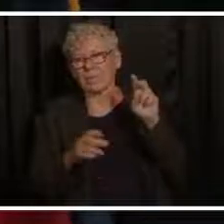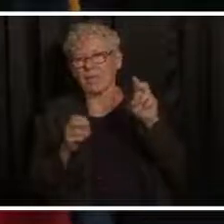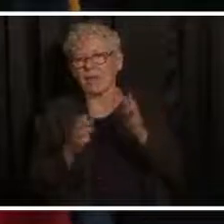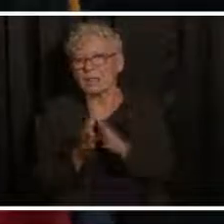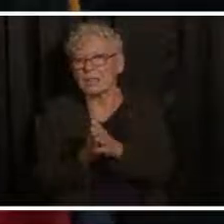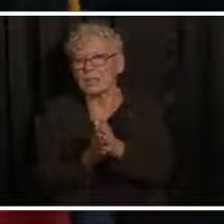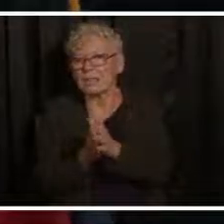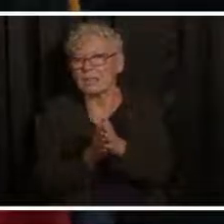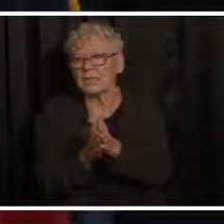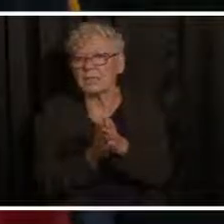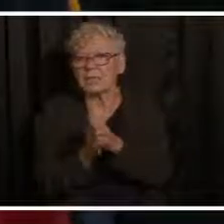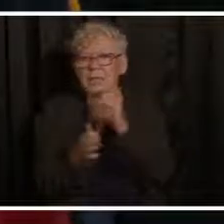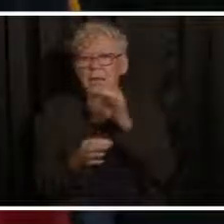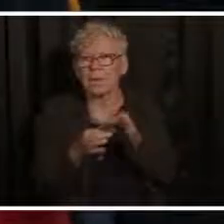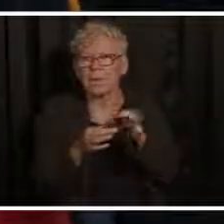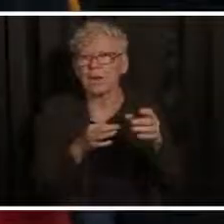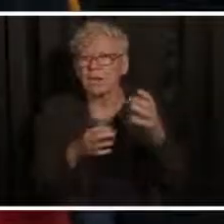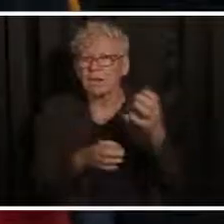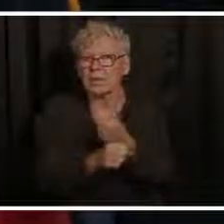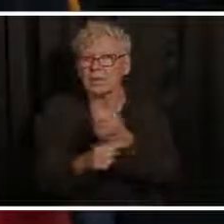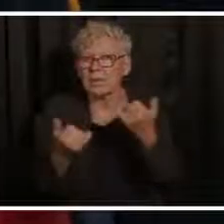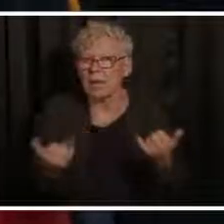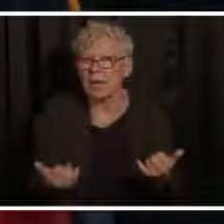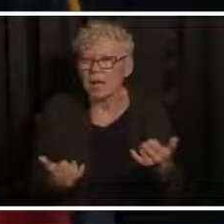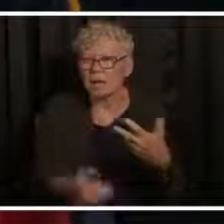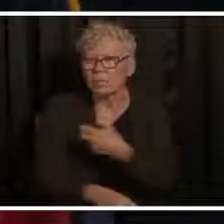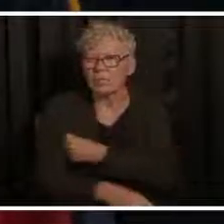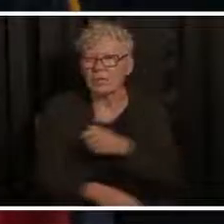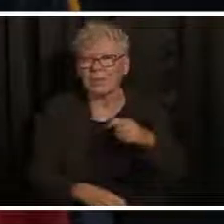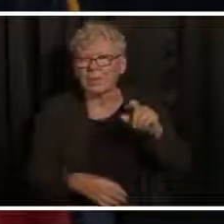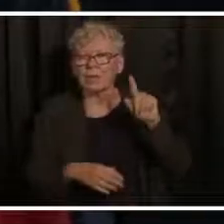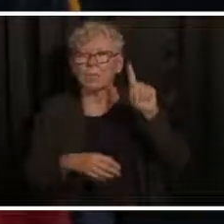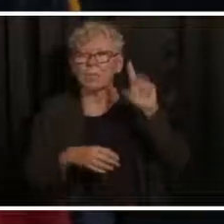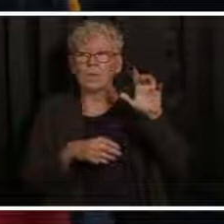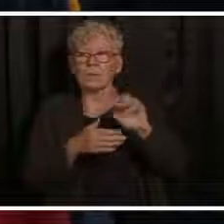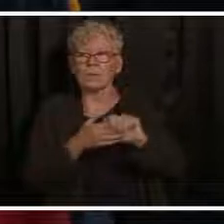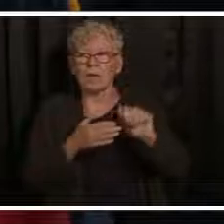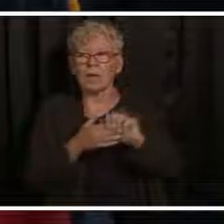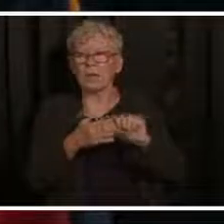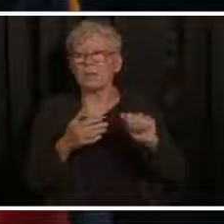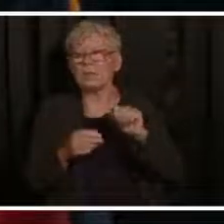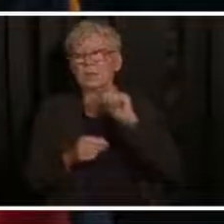rather than later. Uh the Hundred-dollar gift again not not going to change anybody's mind. There's I don't think